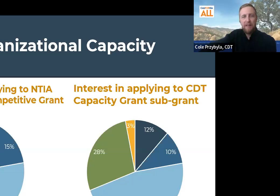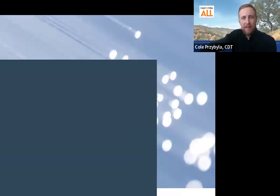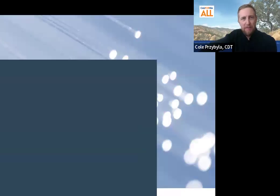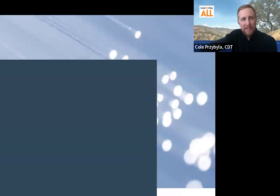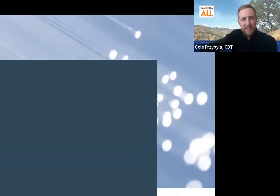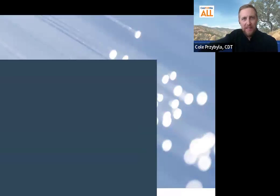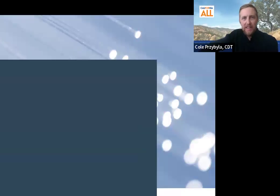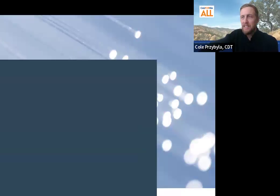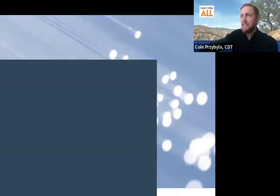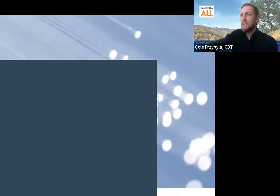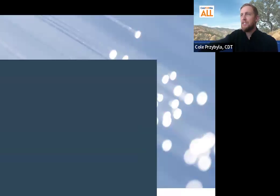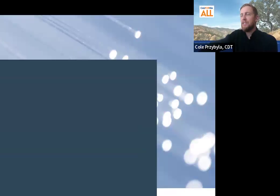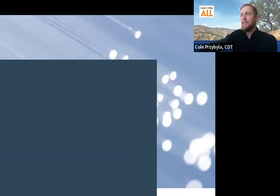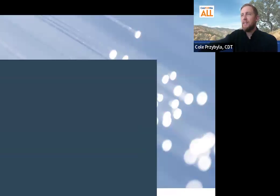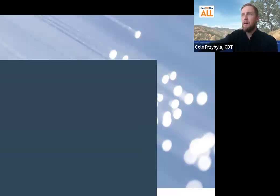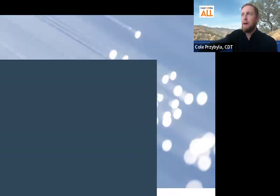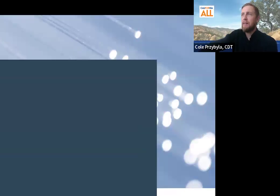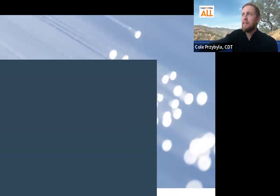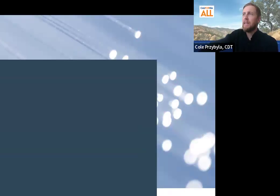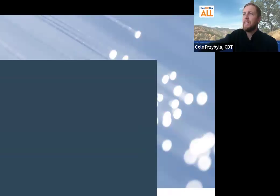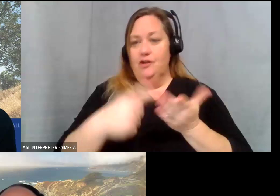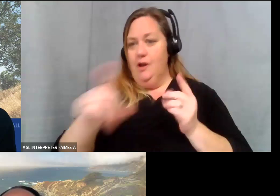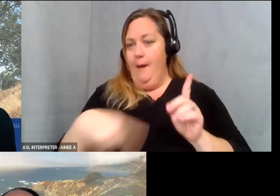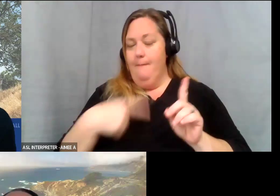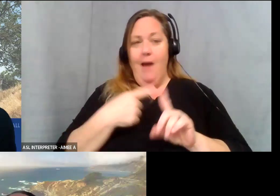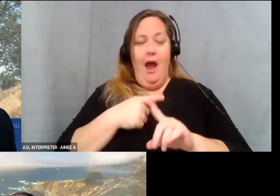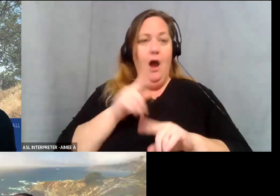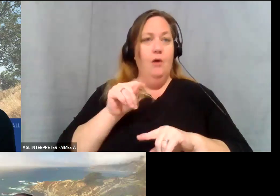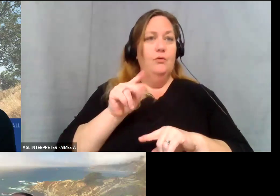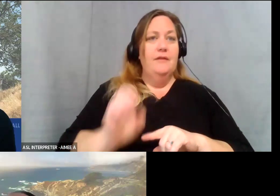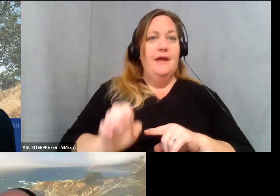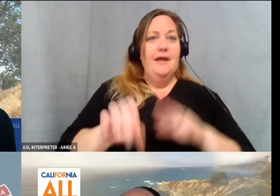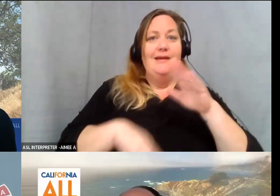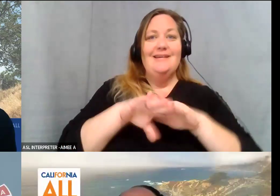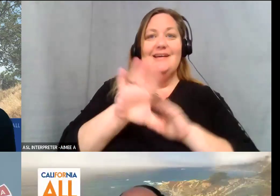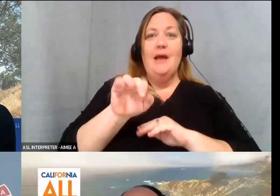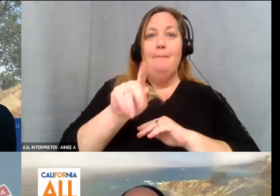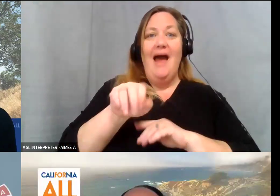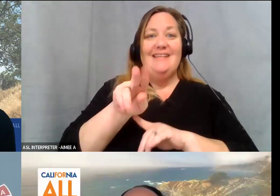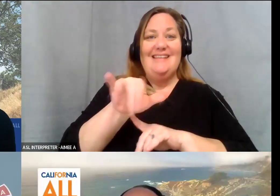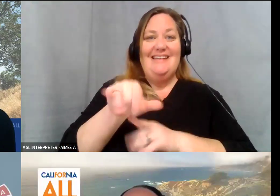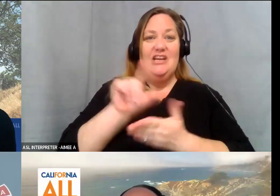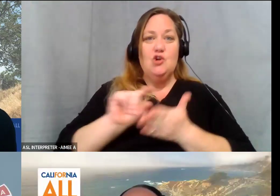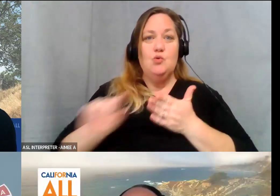So again, we're going to move into a discussion about the Capacity Grant Sub- Grant program. If